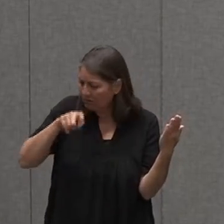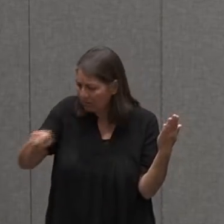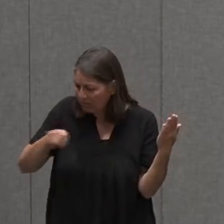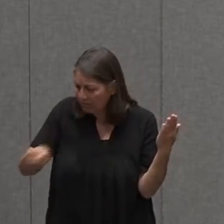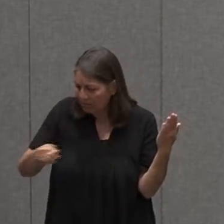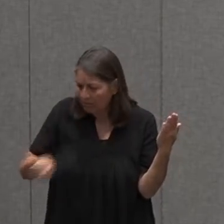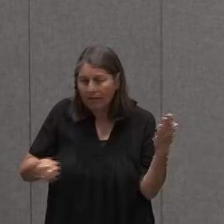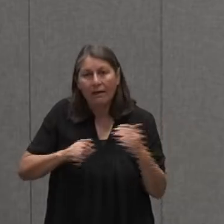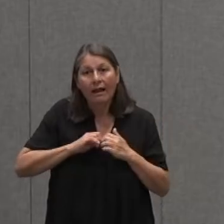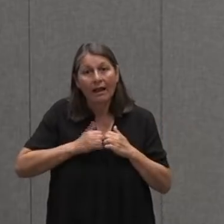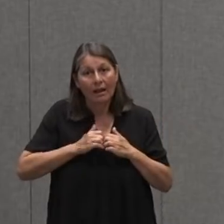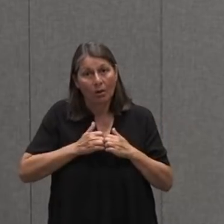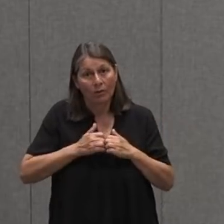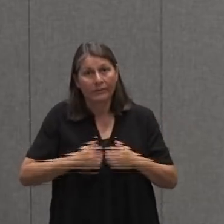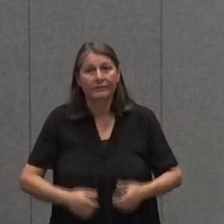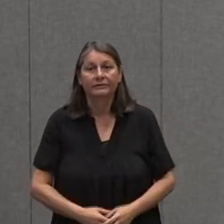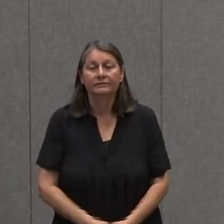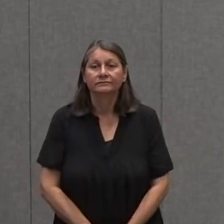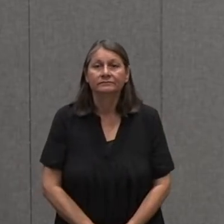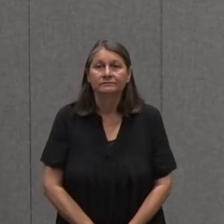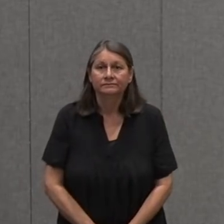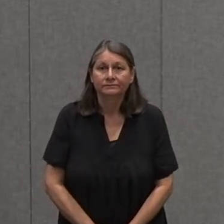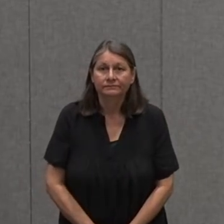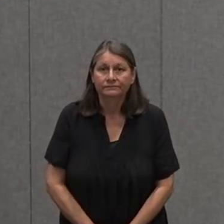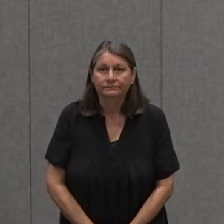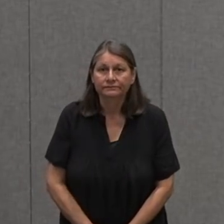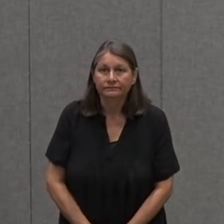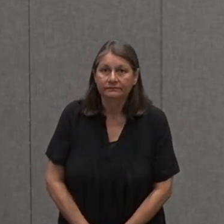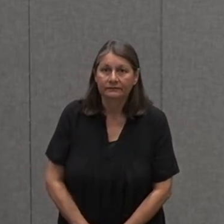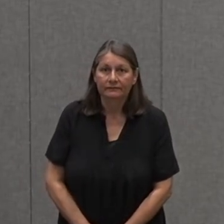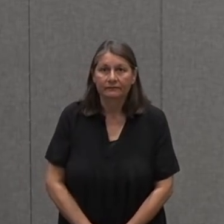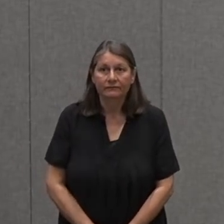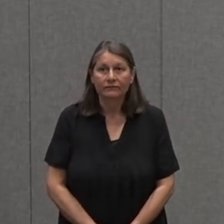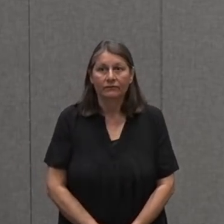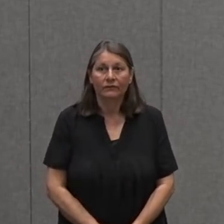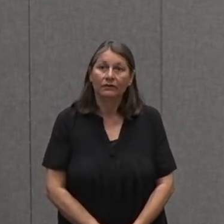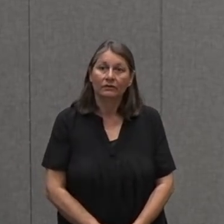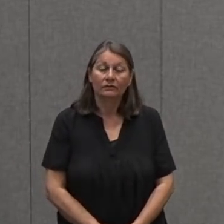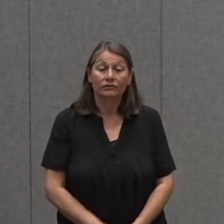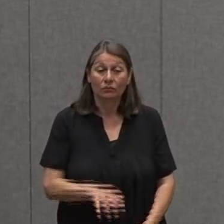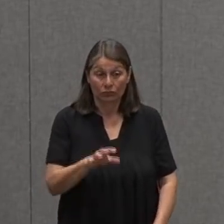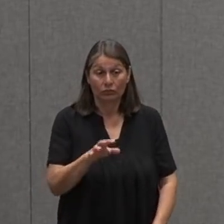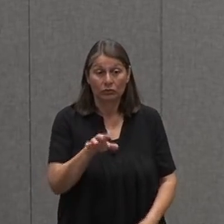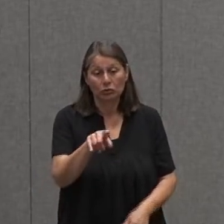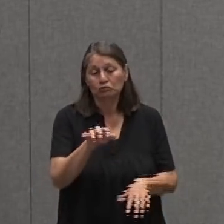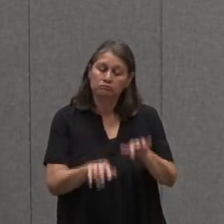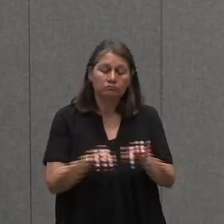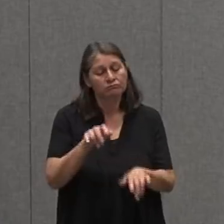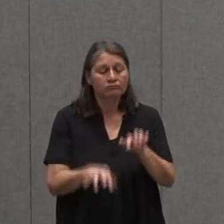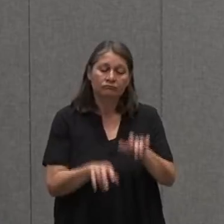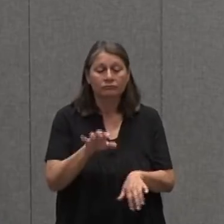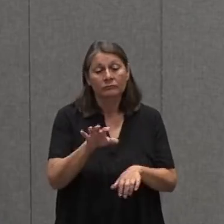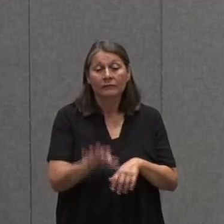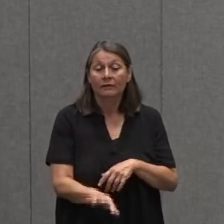on your websites. Okay, so you're gonna identify a website that you want to use for your information,